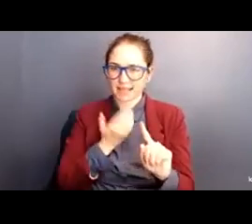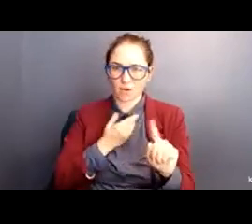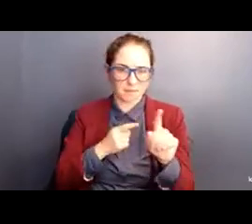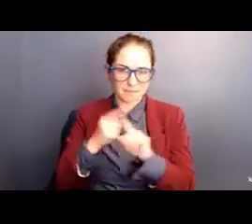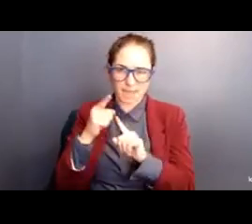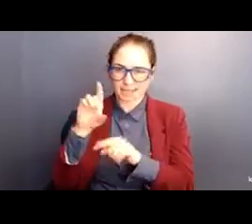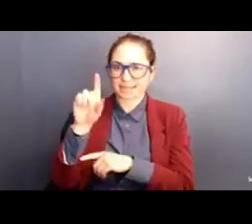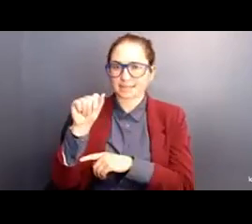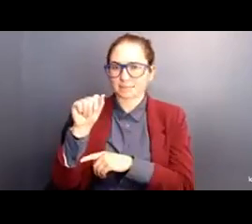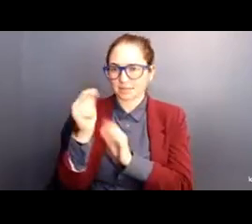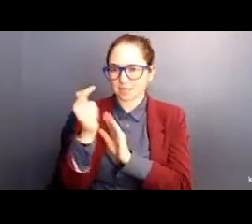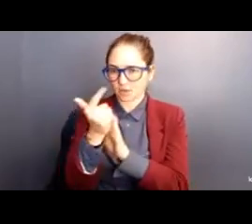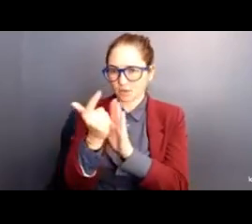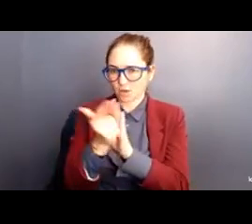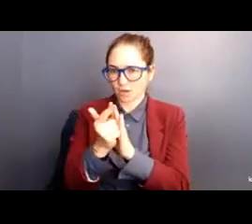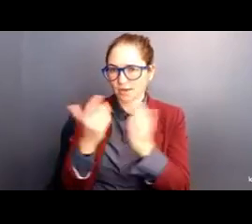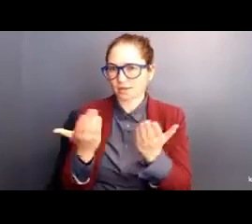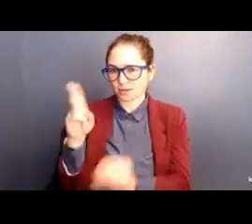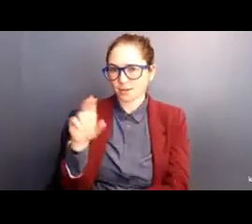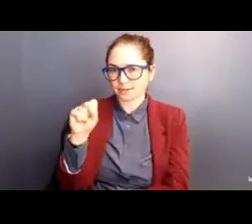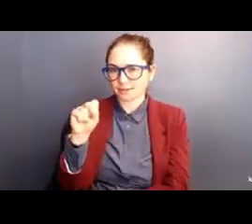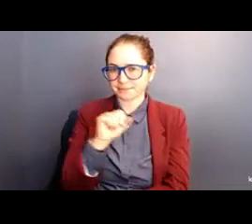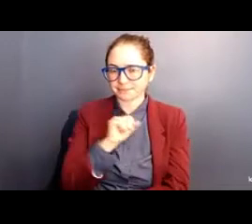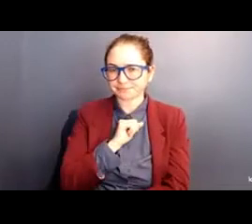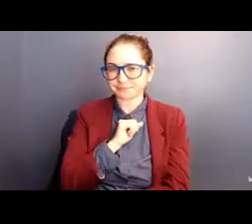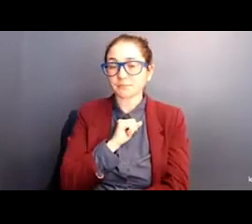here in the states. And so the definition of disability here